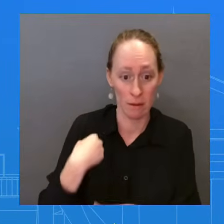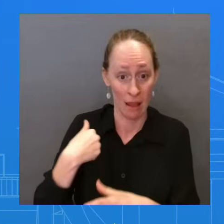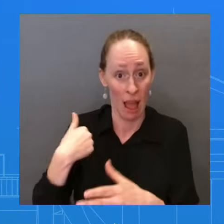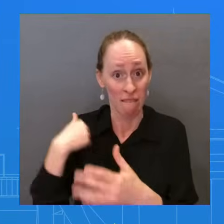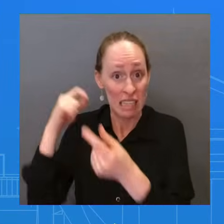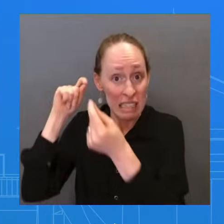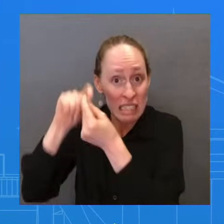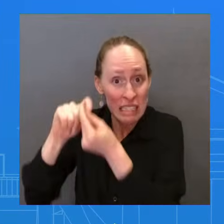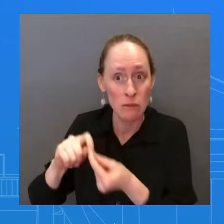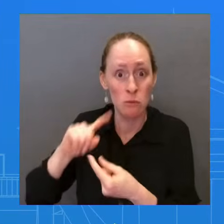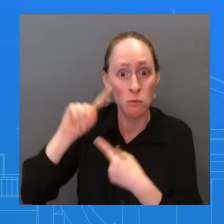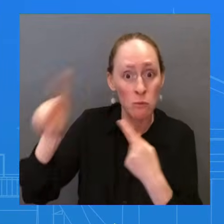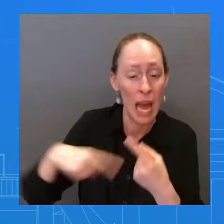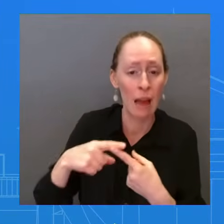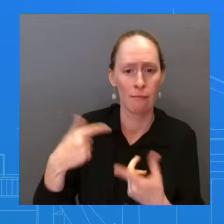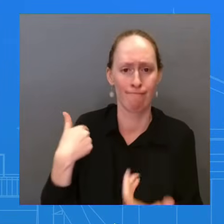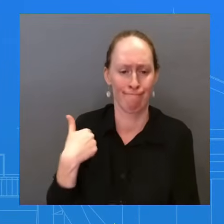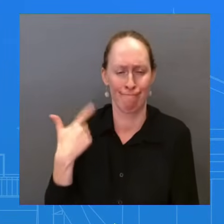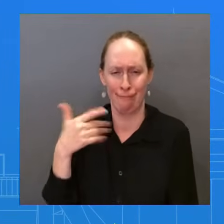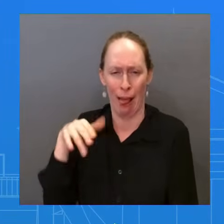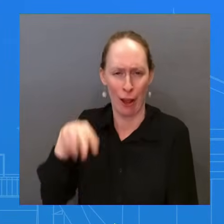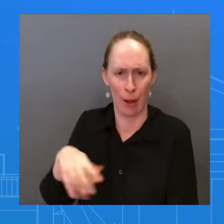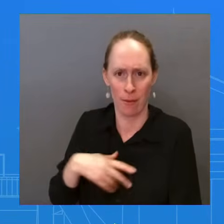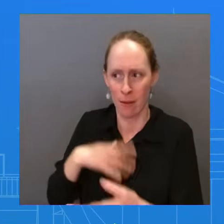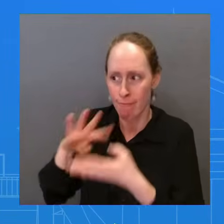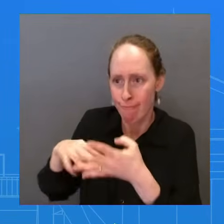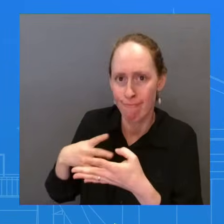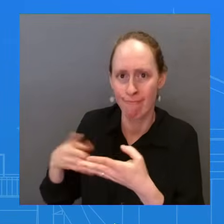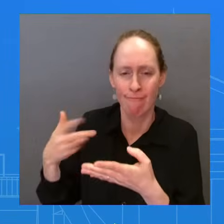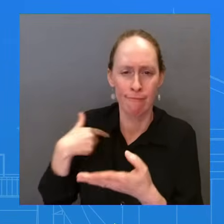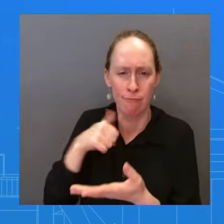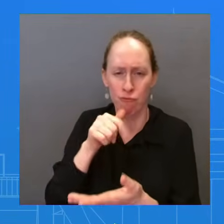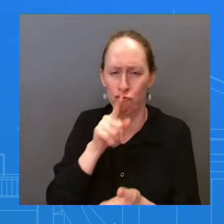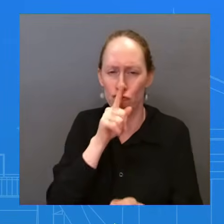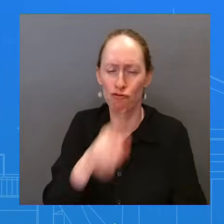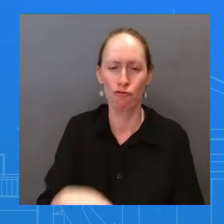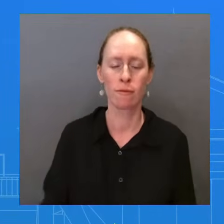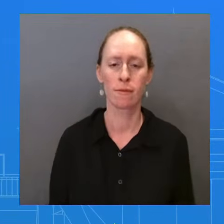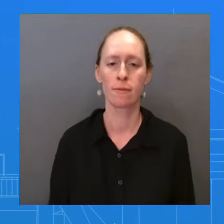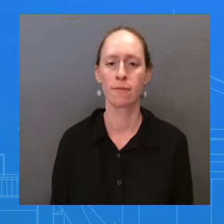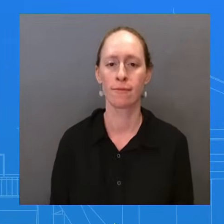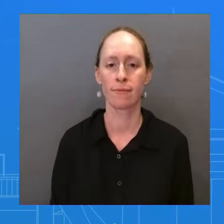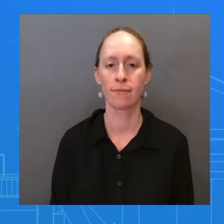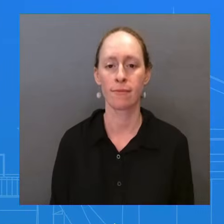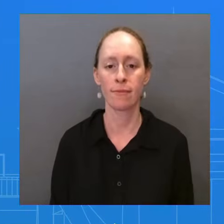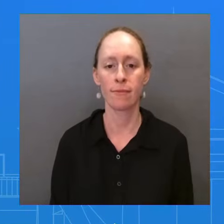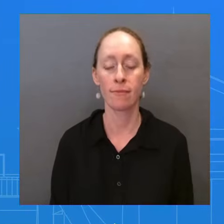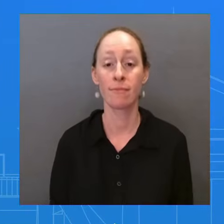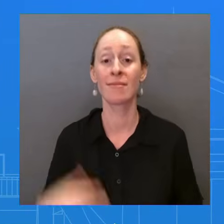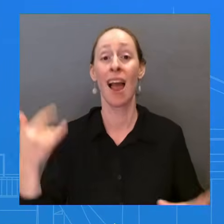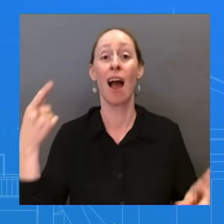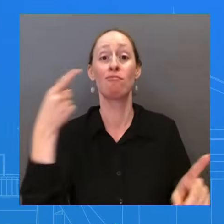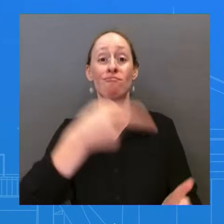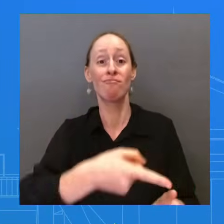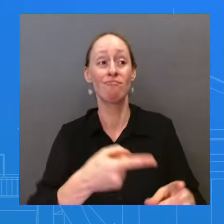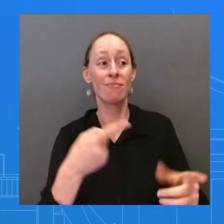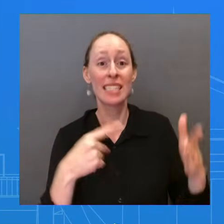And as for the debt ceiling deal, it won't -- no matter what happens in the halls of Congress,